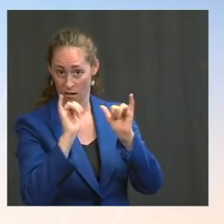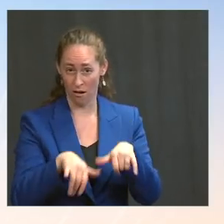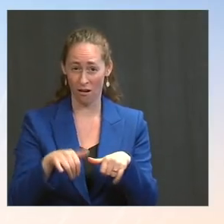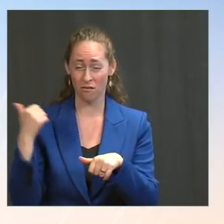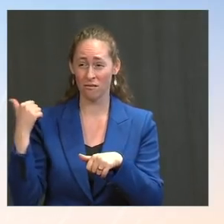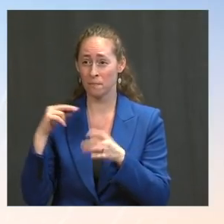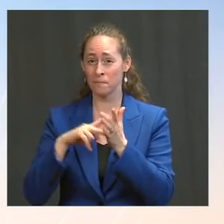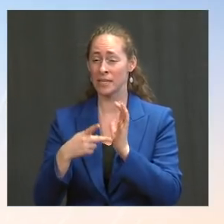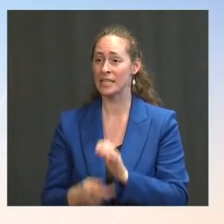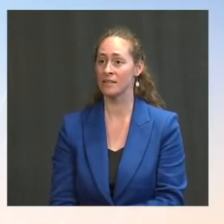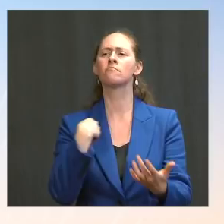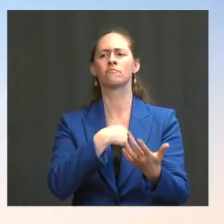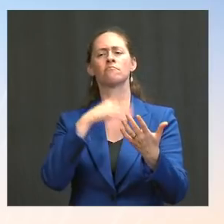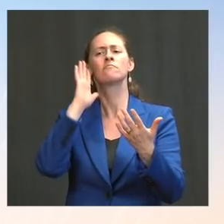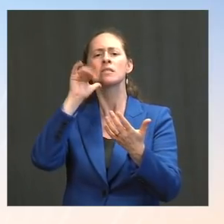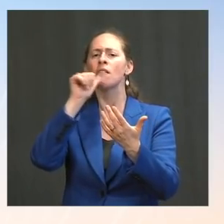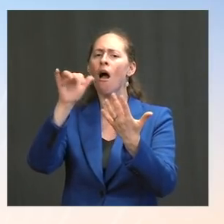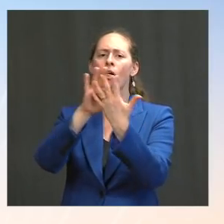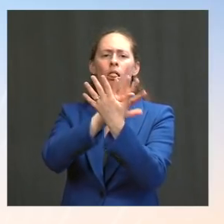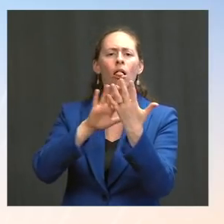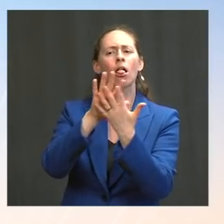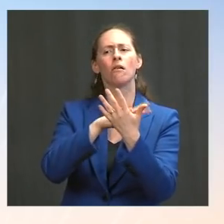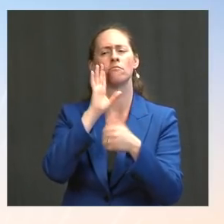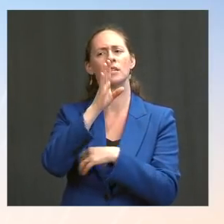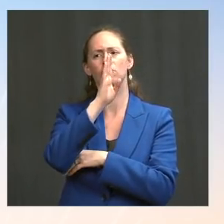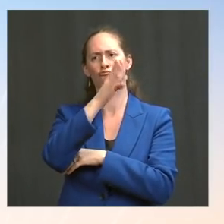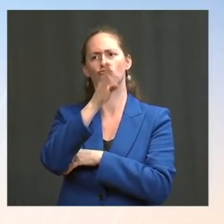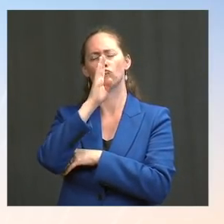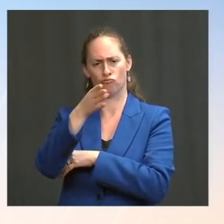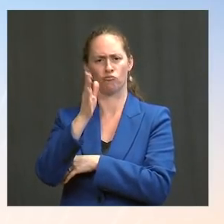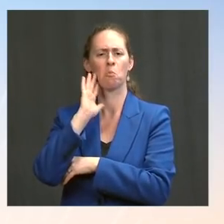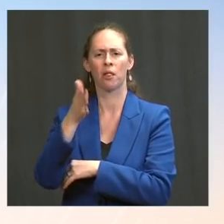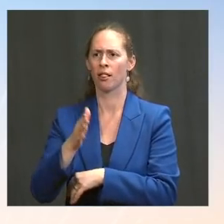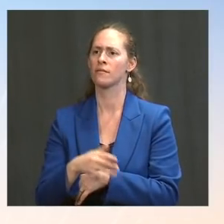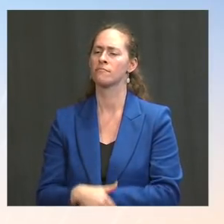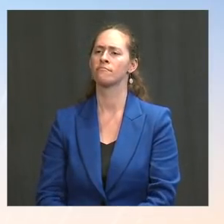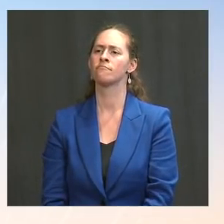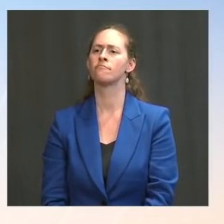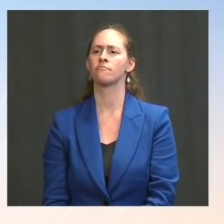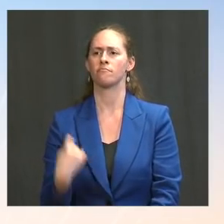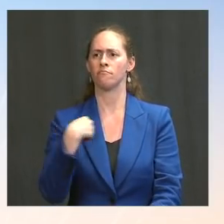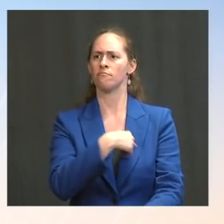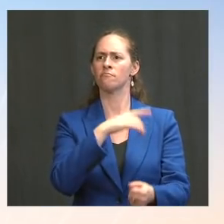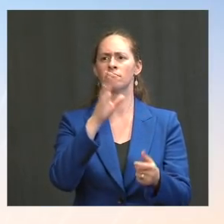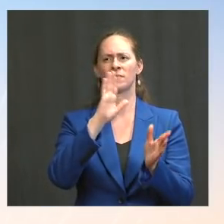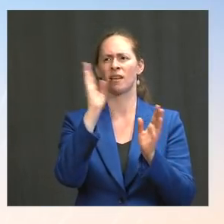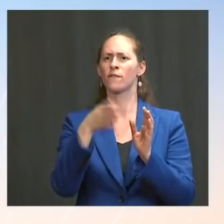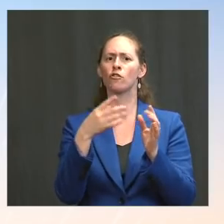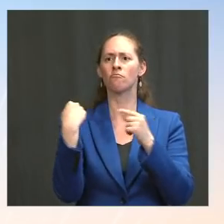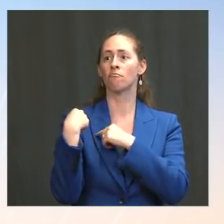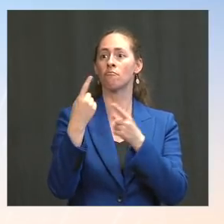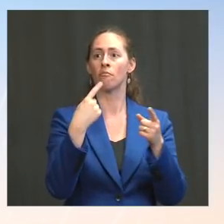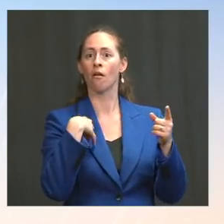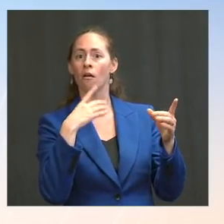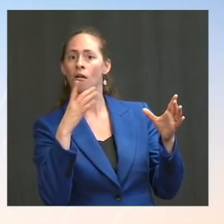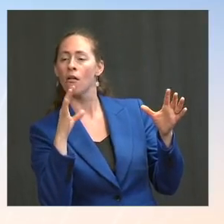he asked for a review and an assessment of what the impact could be of our decision to withdraw troops. We asked them not to sugarcoat that; they didn't.